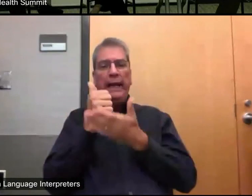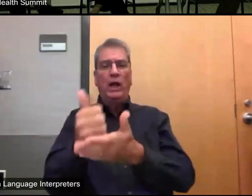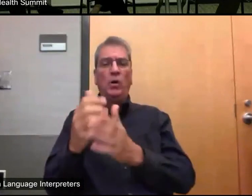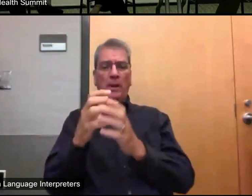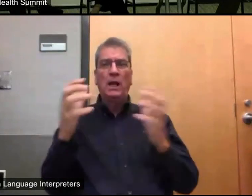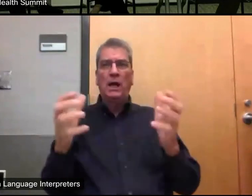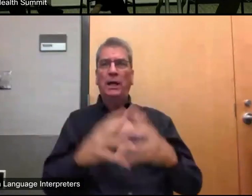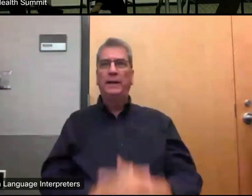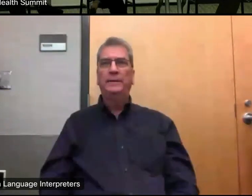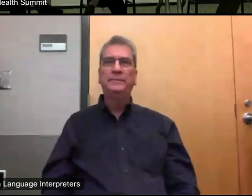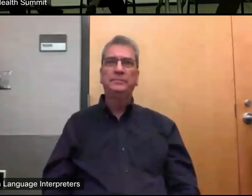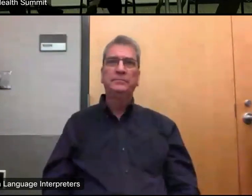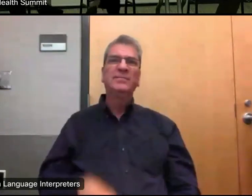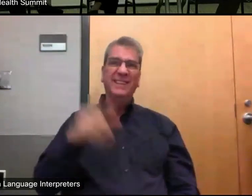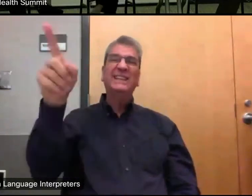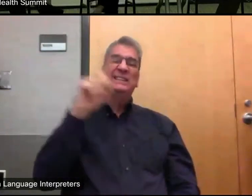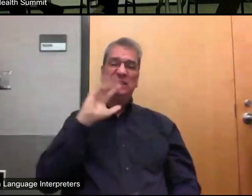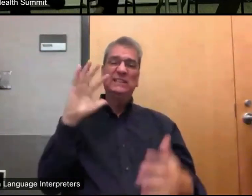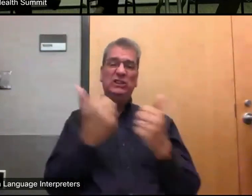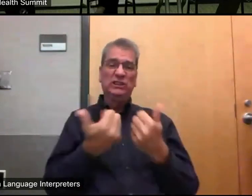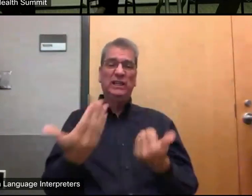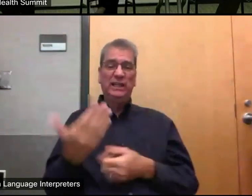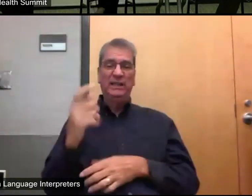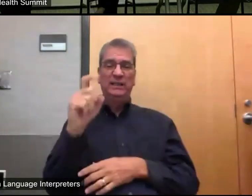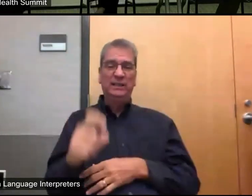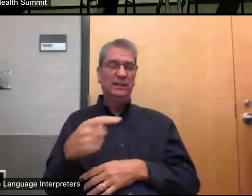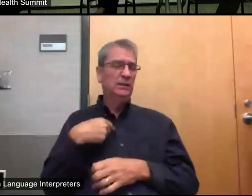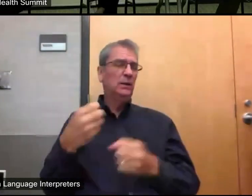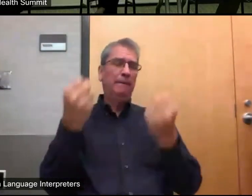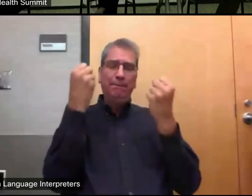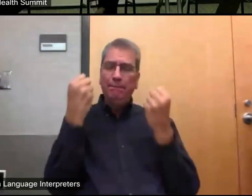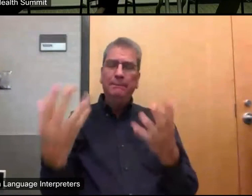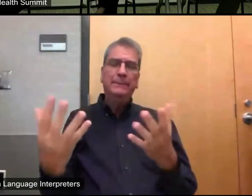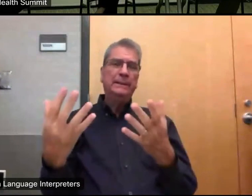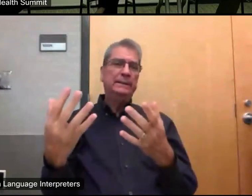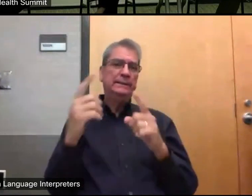Yeah, it's challenging here in Texas. Uh, we have so many different languages being